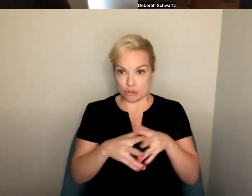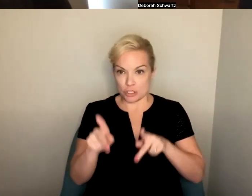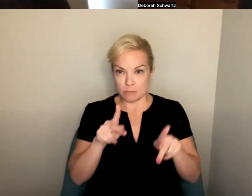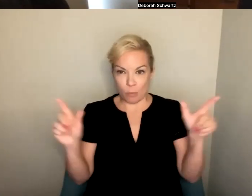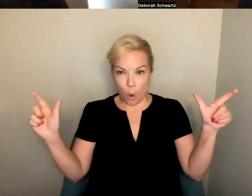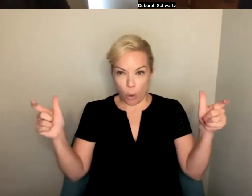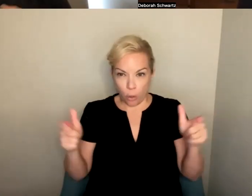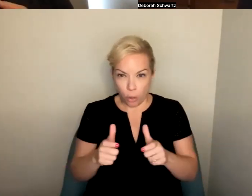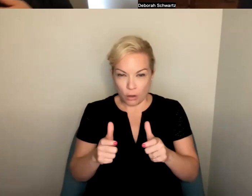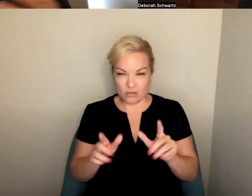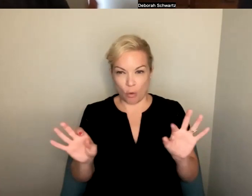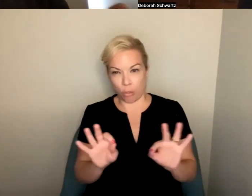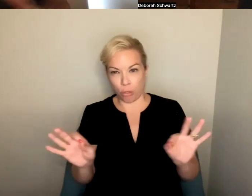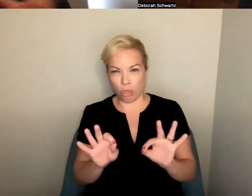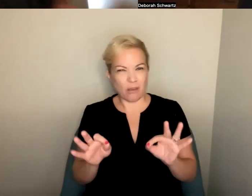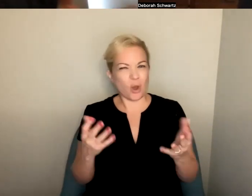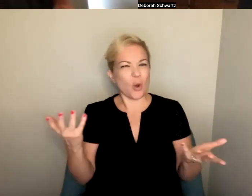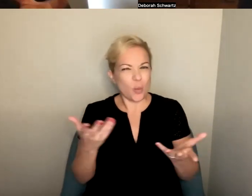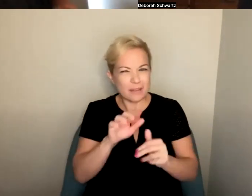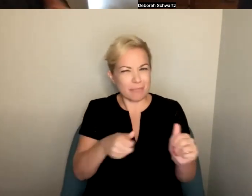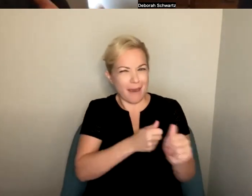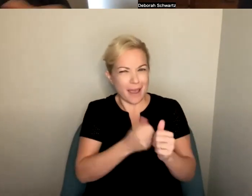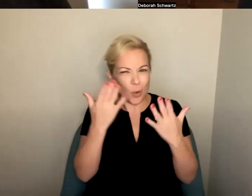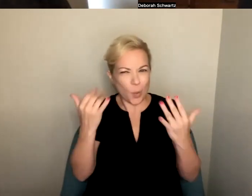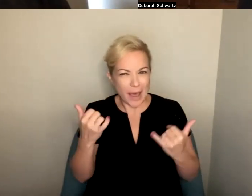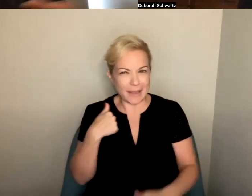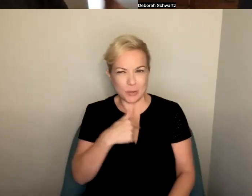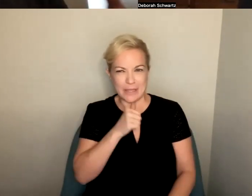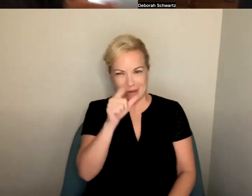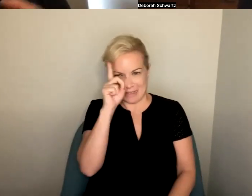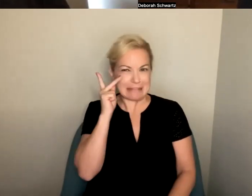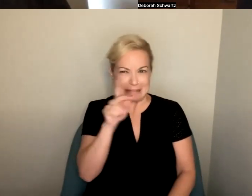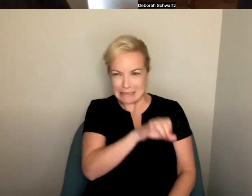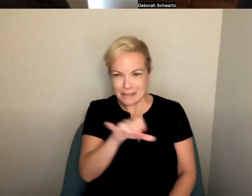something else and we have to look at honestly at those kind of concepts that this is part of